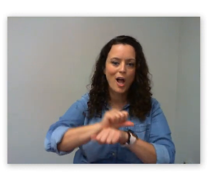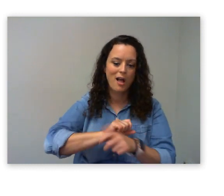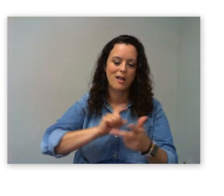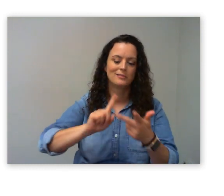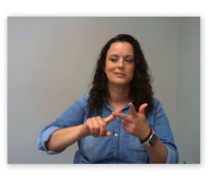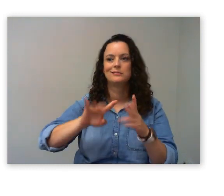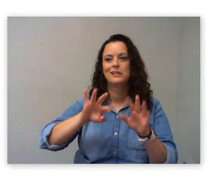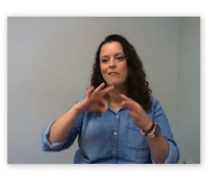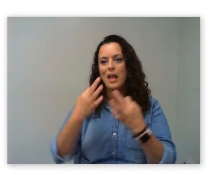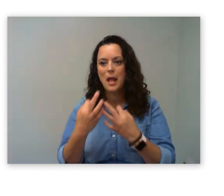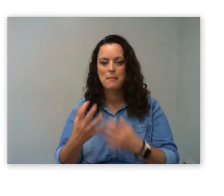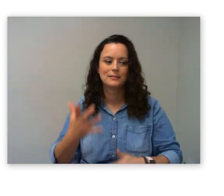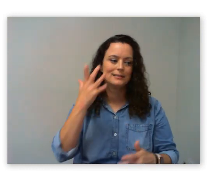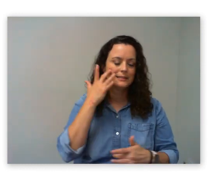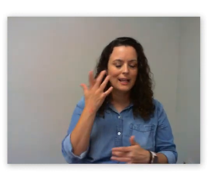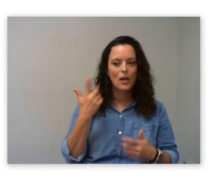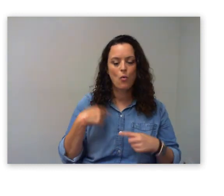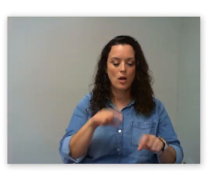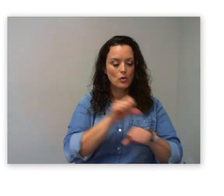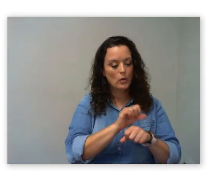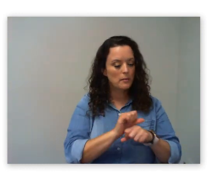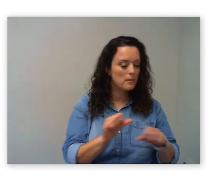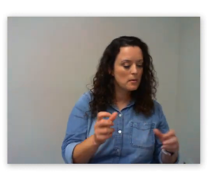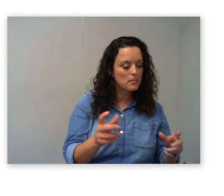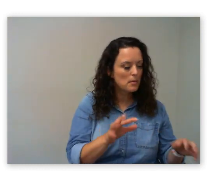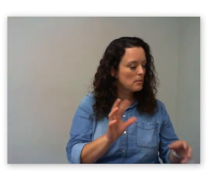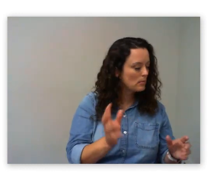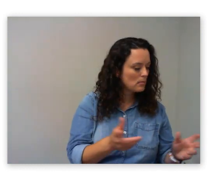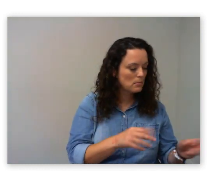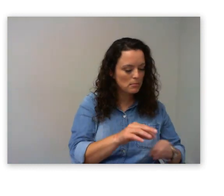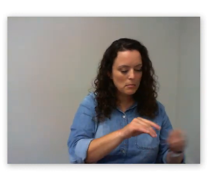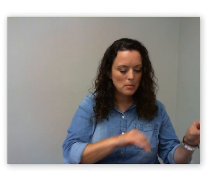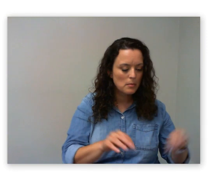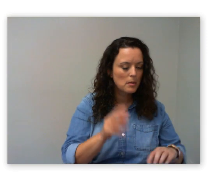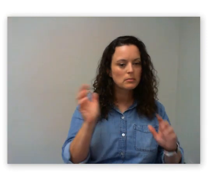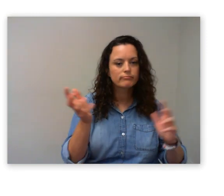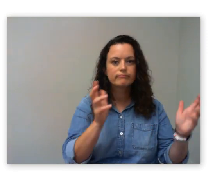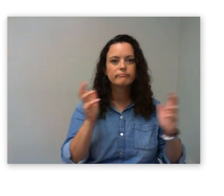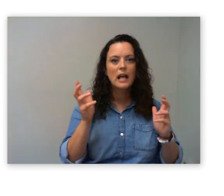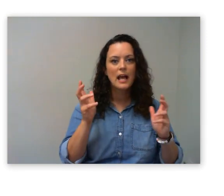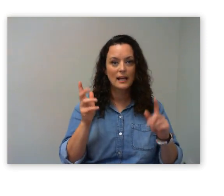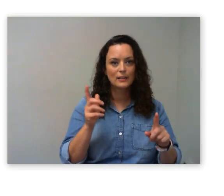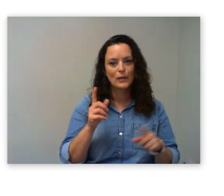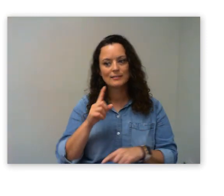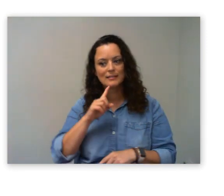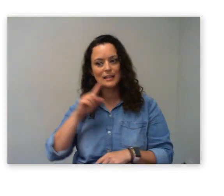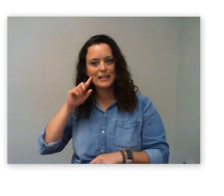know when you're not feeling well things like that well when a deaf person is working in a